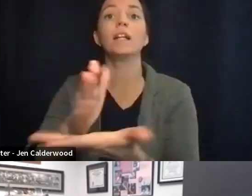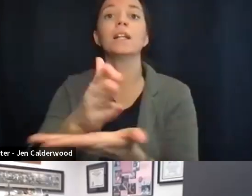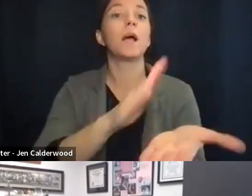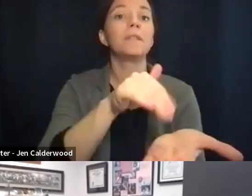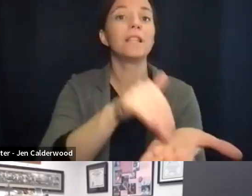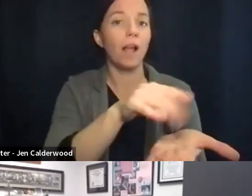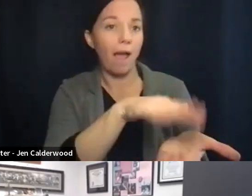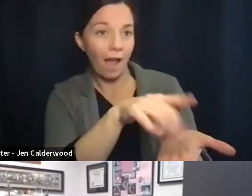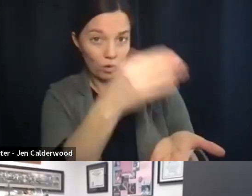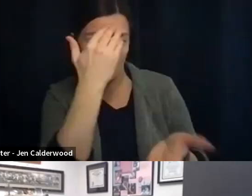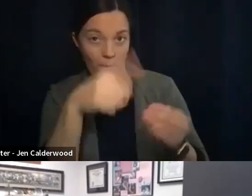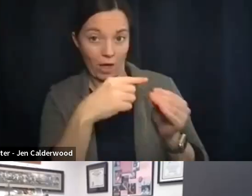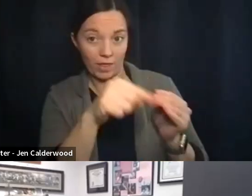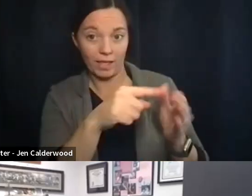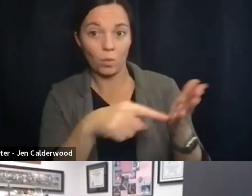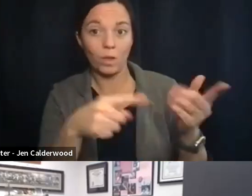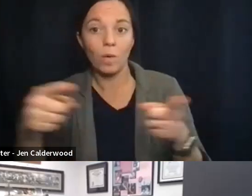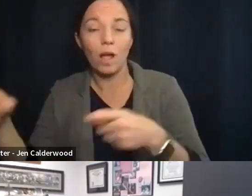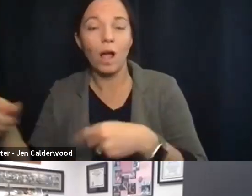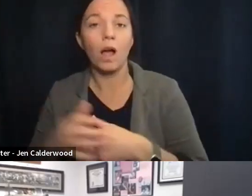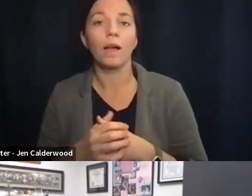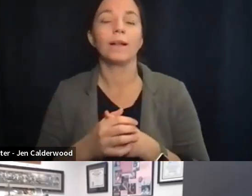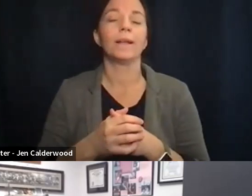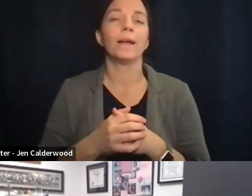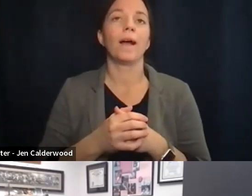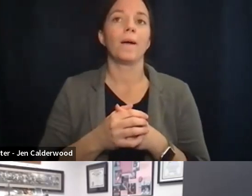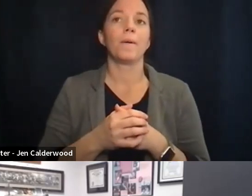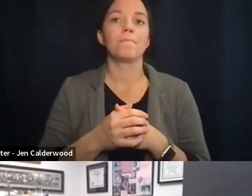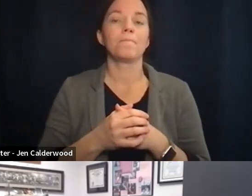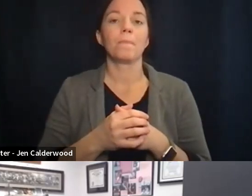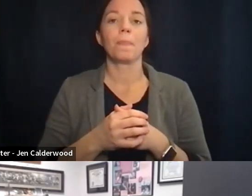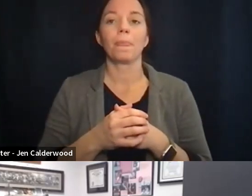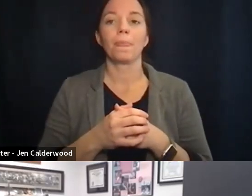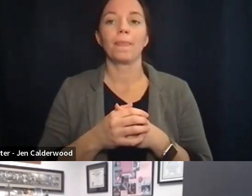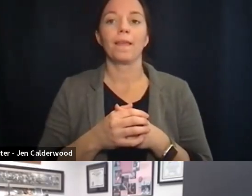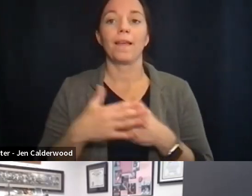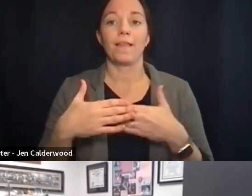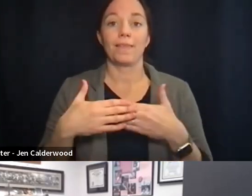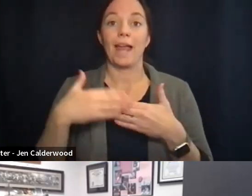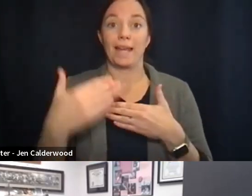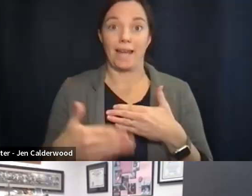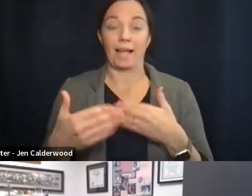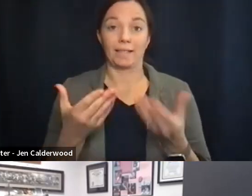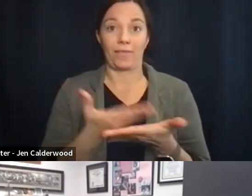But then I also contacted some of my centers and said, Hey, do you know about this? But then also contacted some of my centers and said hey, do you know about this, what's going on.